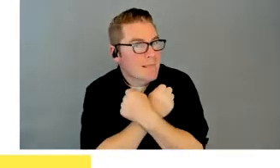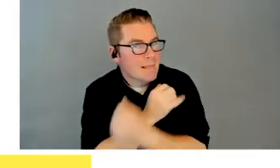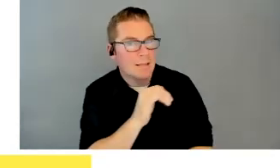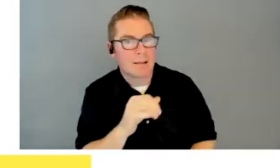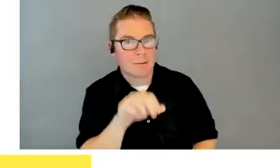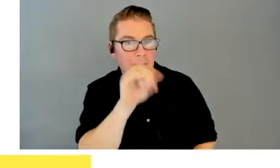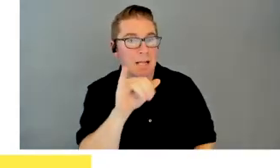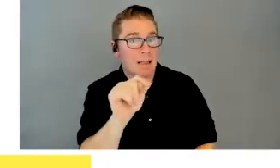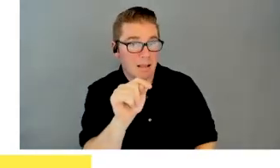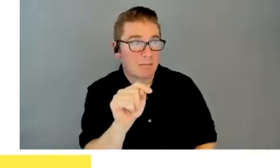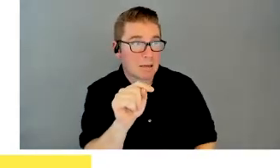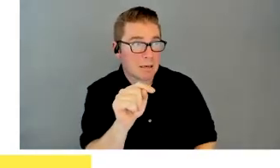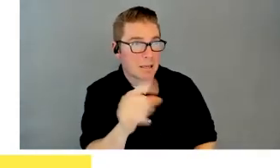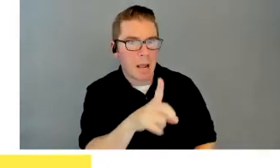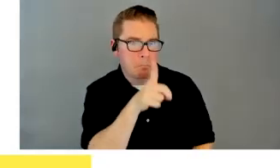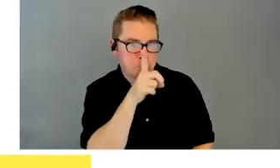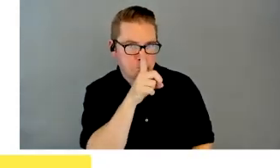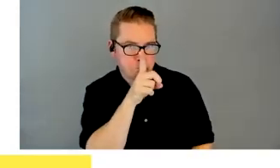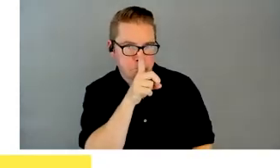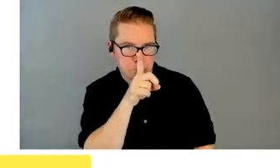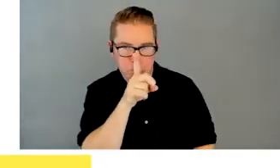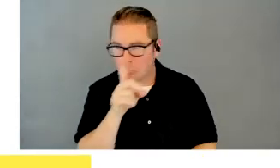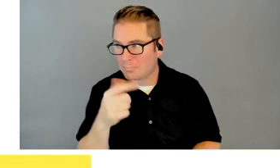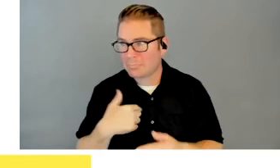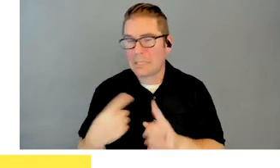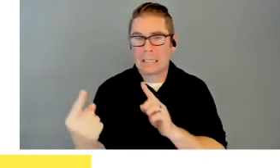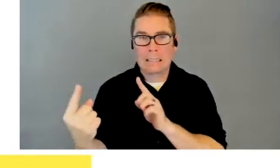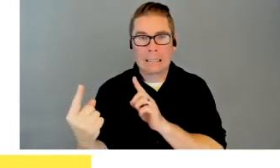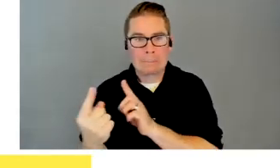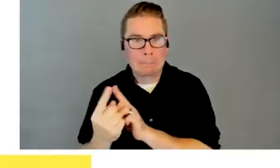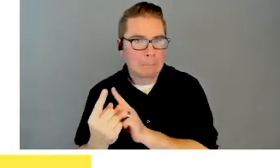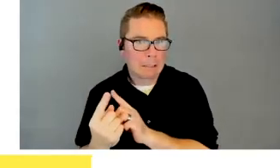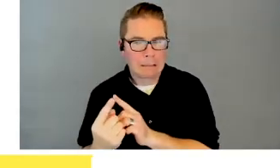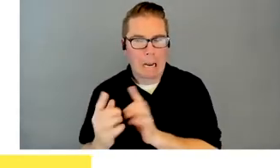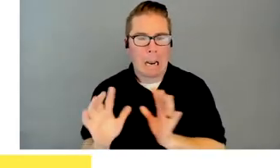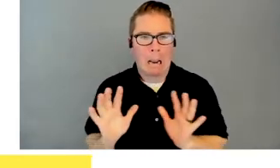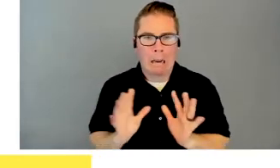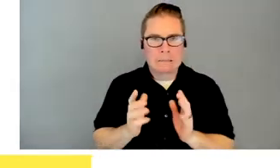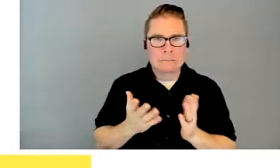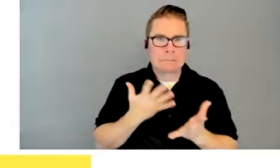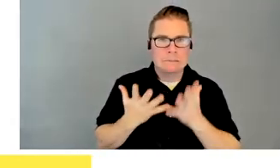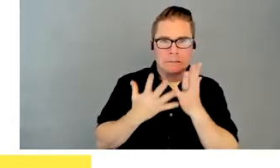yeah. They're too shy to meet each other on their own. But if you force them to